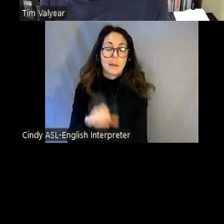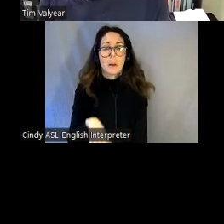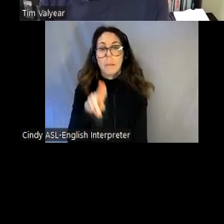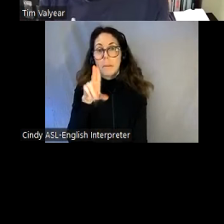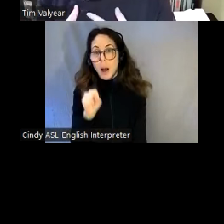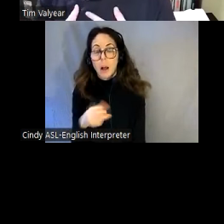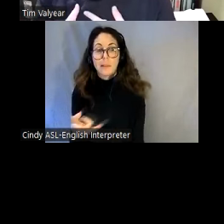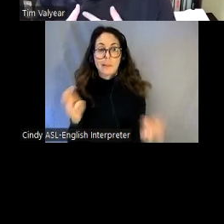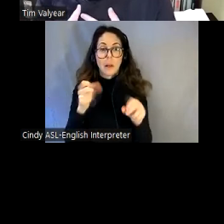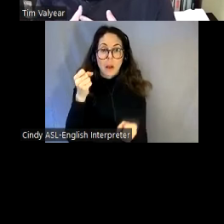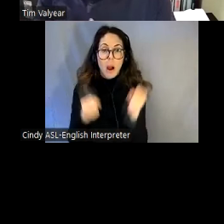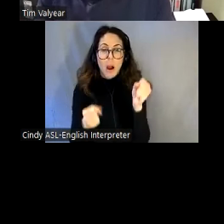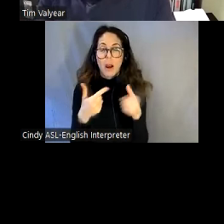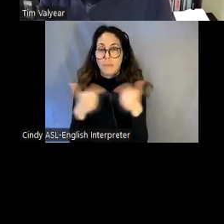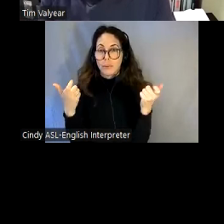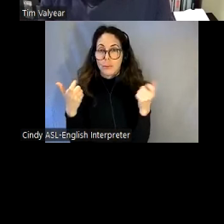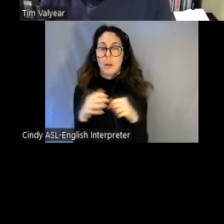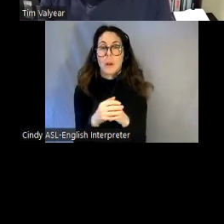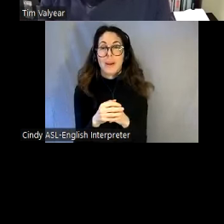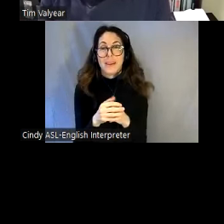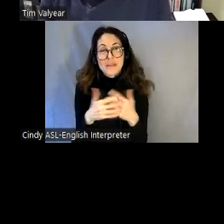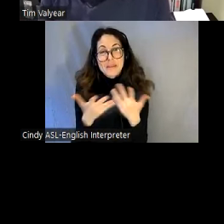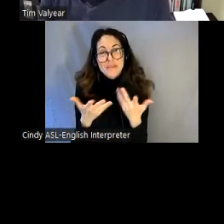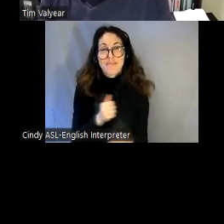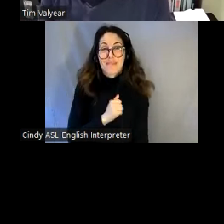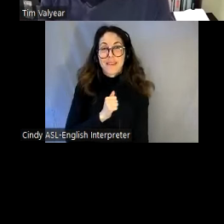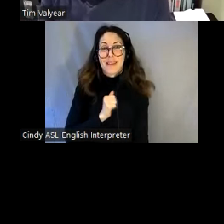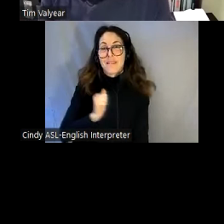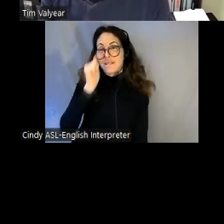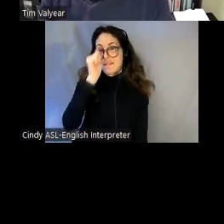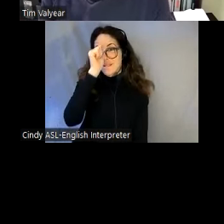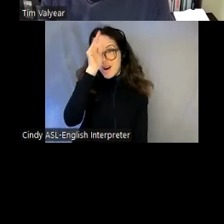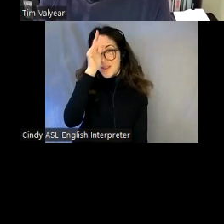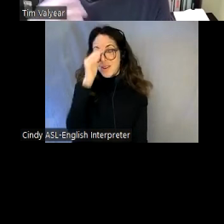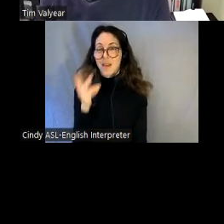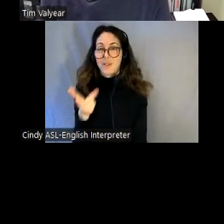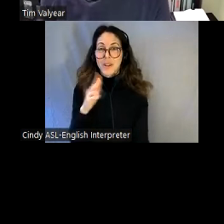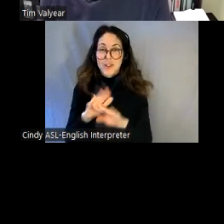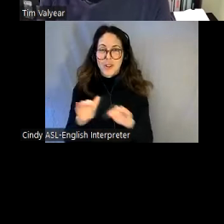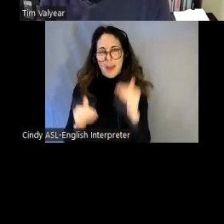distancing from individuals like stores, shopping centers, public transit, going in a taxi, riding with